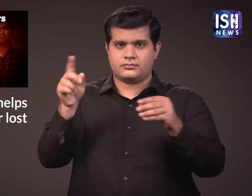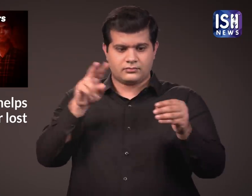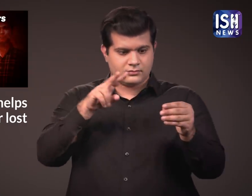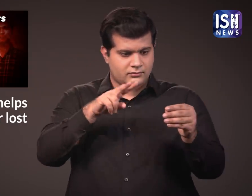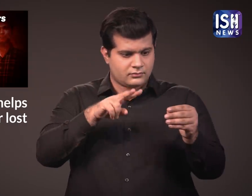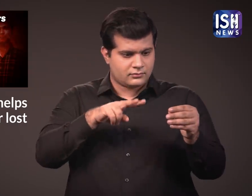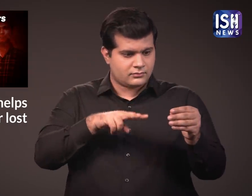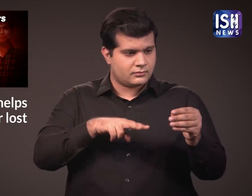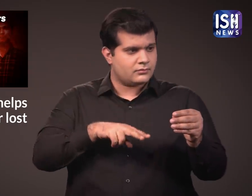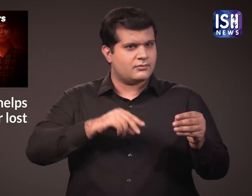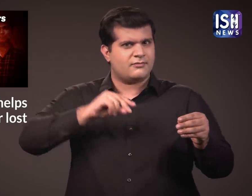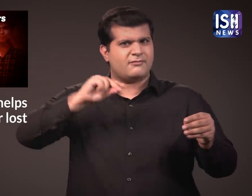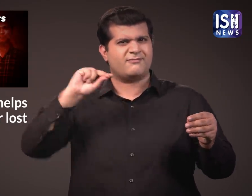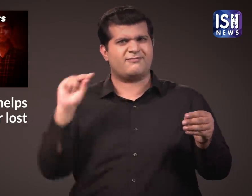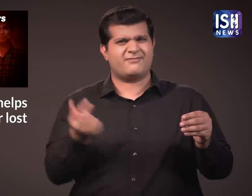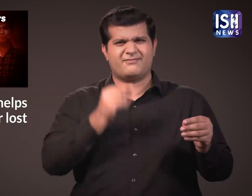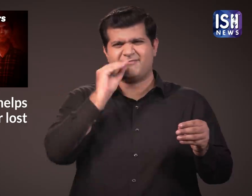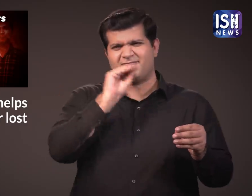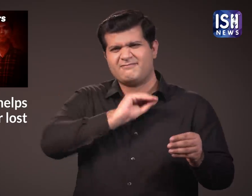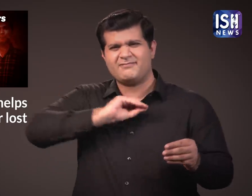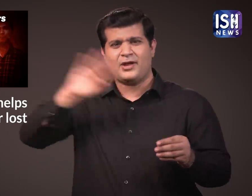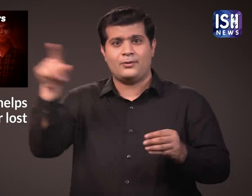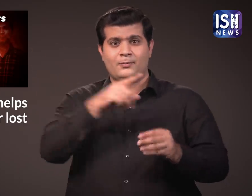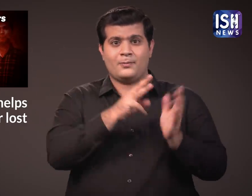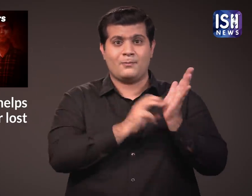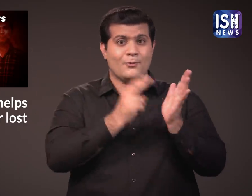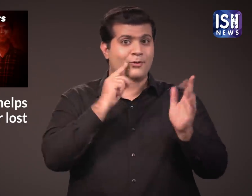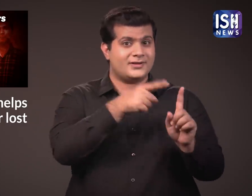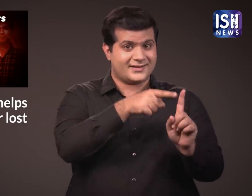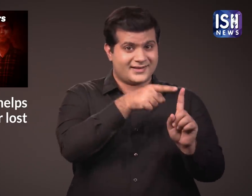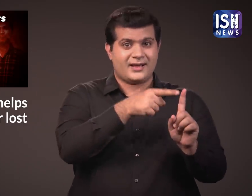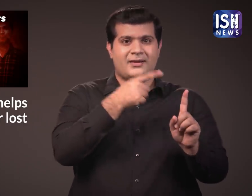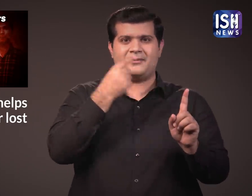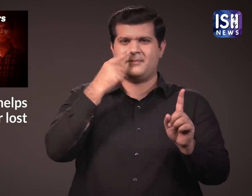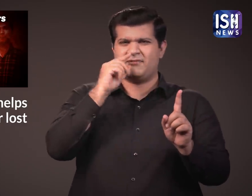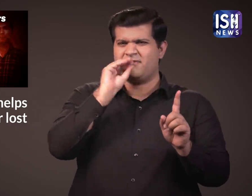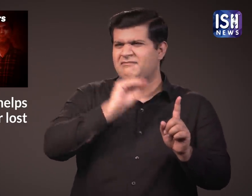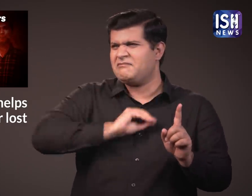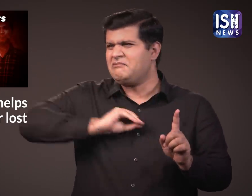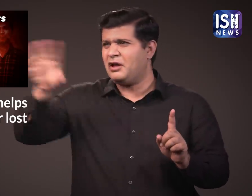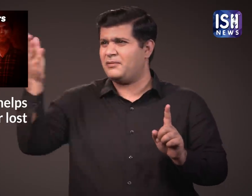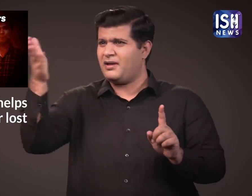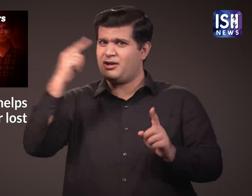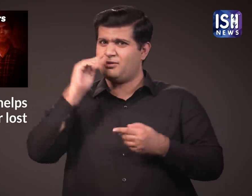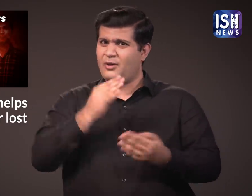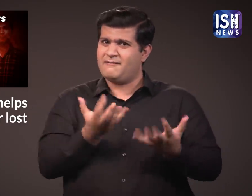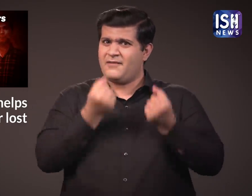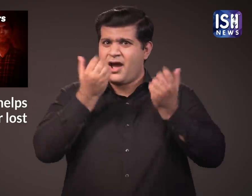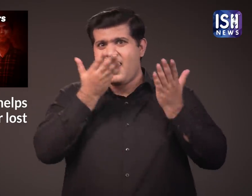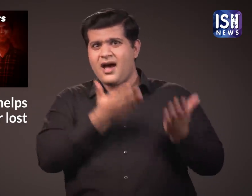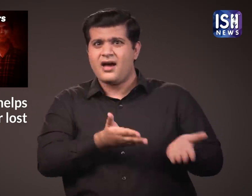We immediately traced her parents and informed her father about Moni”